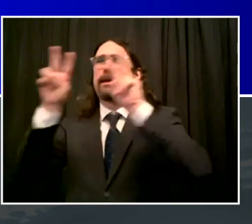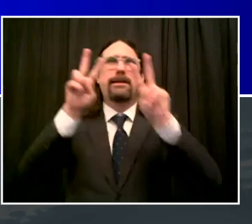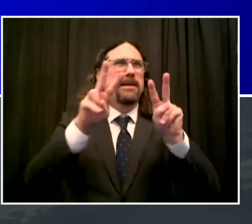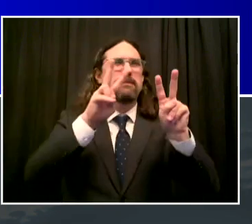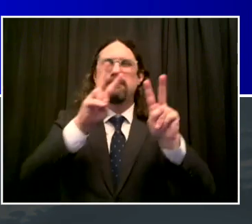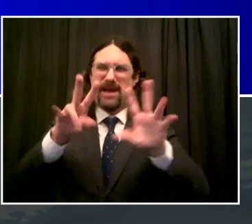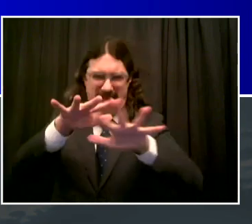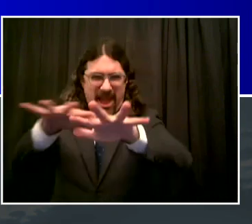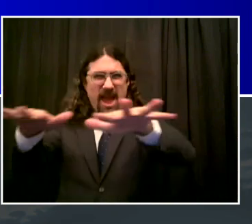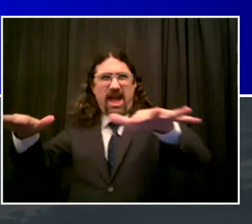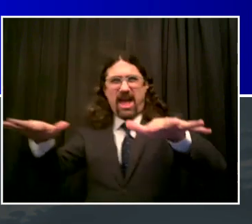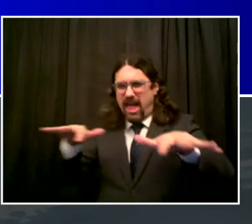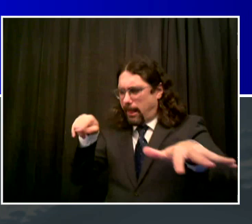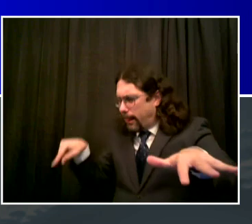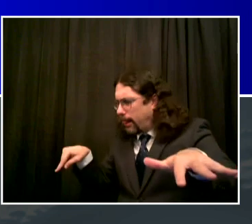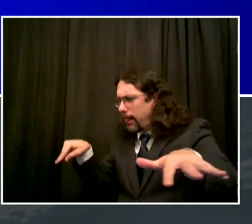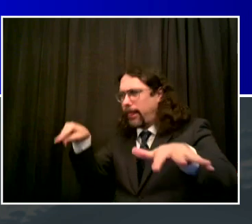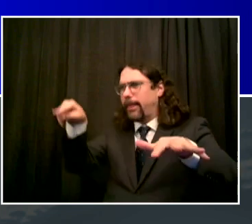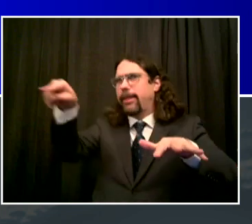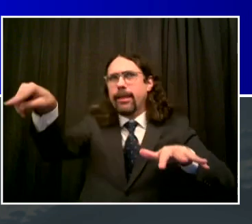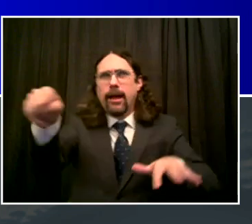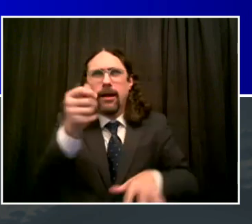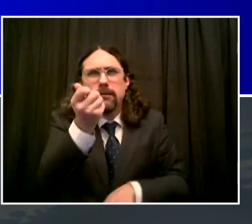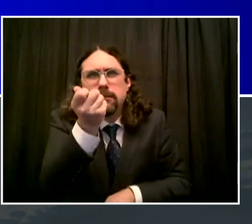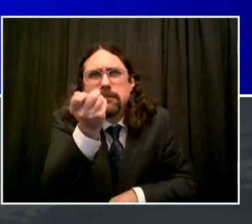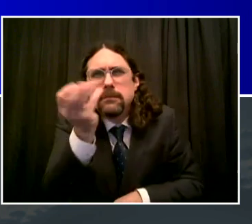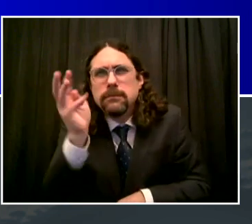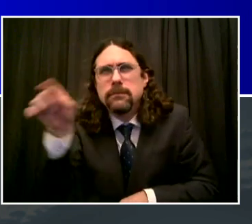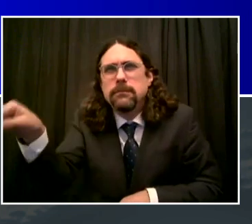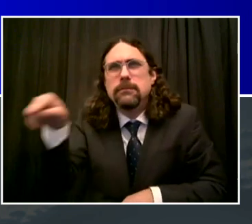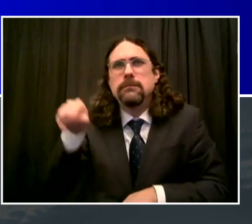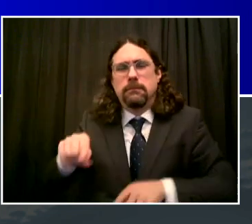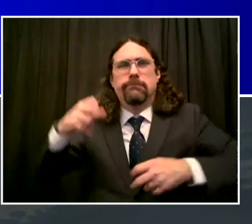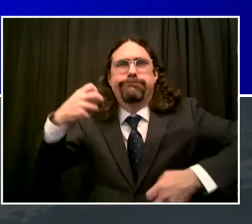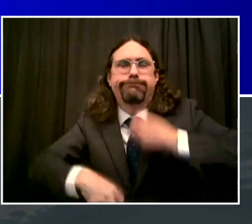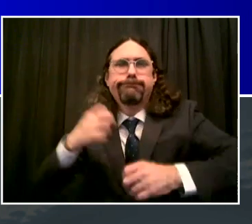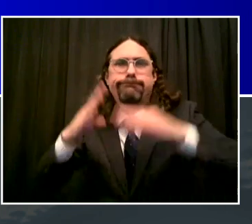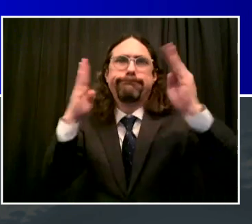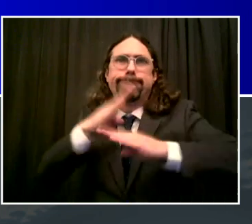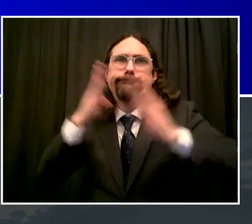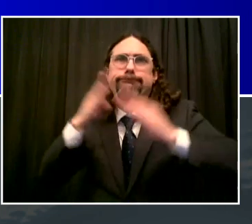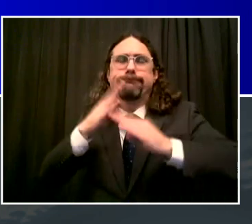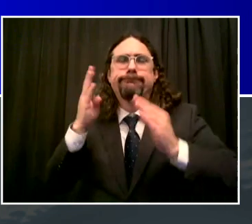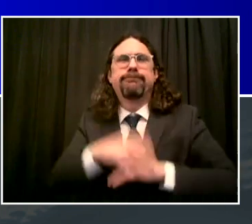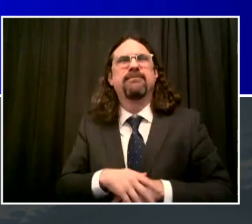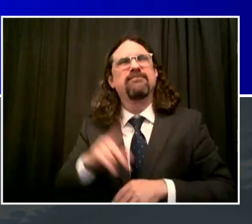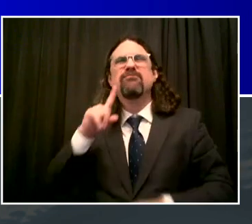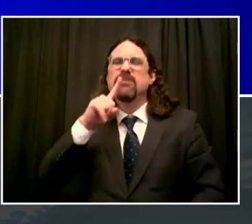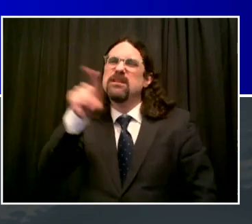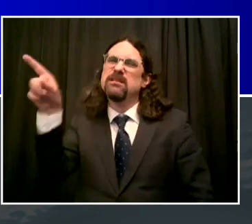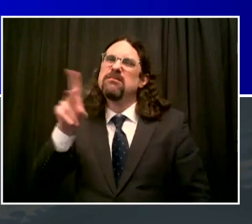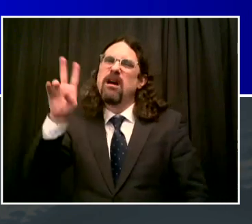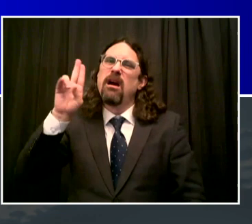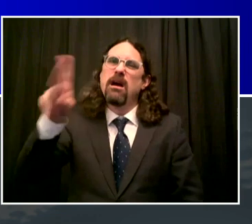HAD MADE FOR DECADES AND EMOTIONAL HOW ANY GRHE WAS. I SY ATHANK YOU,